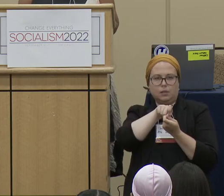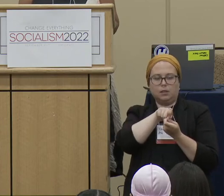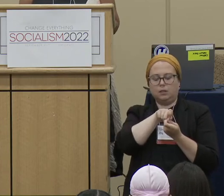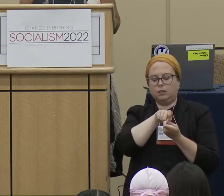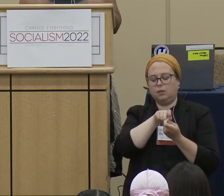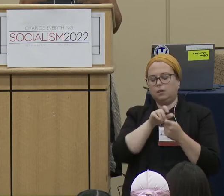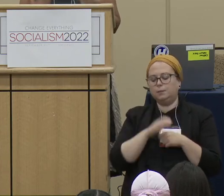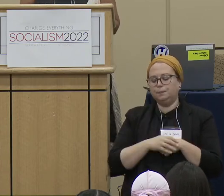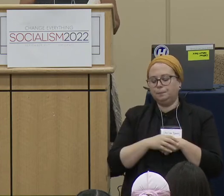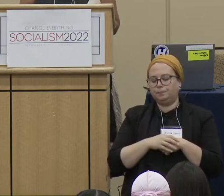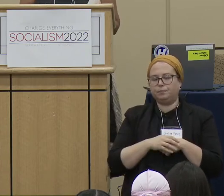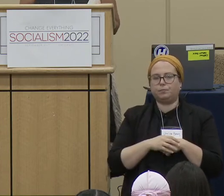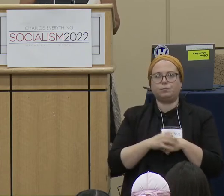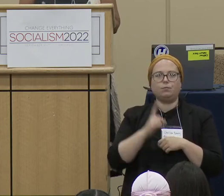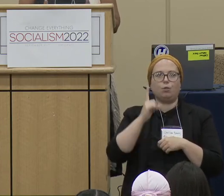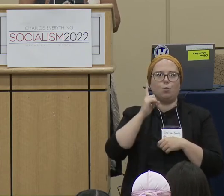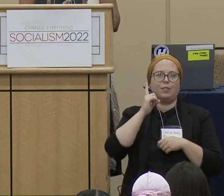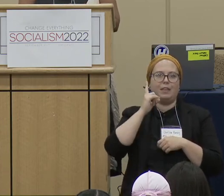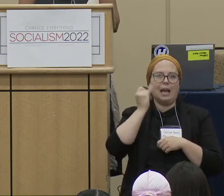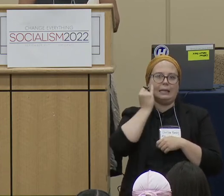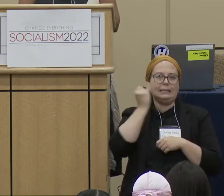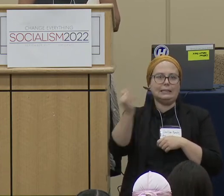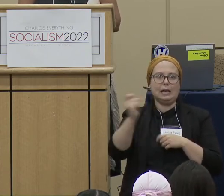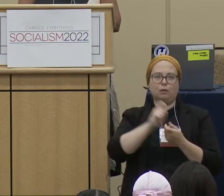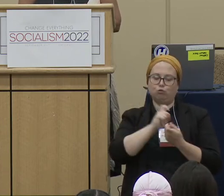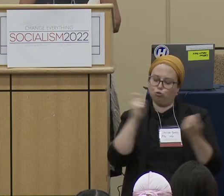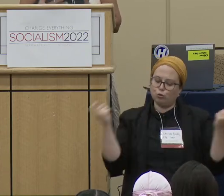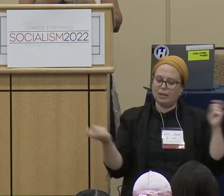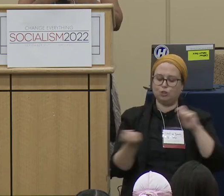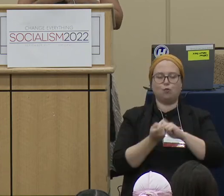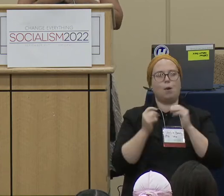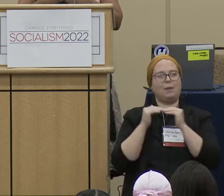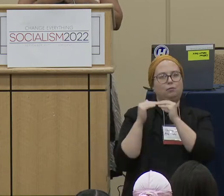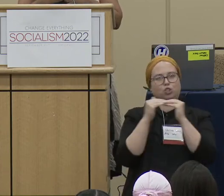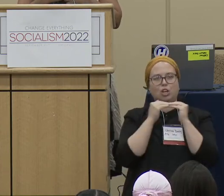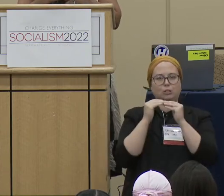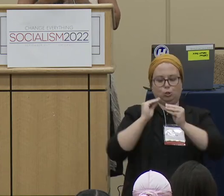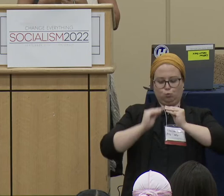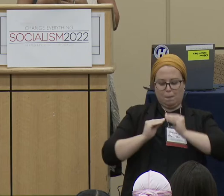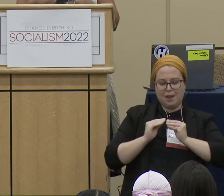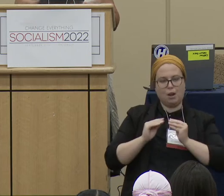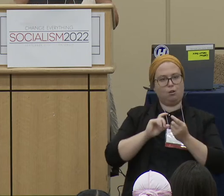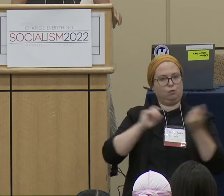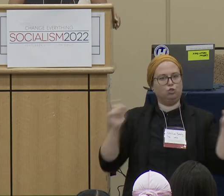treatment . Transformative justice,